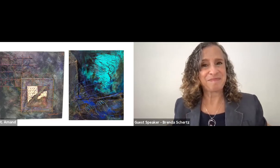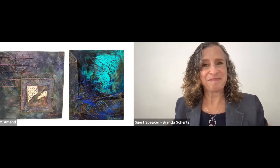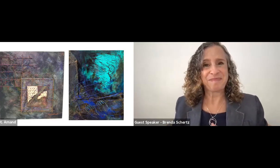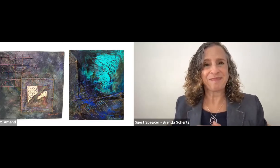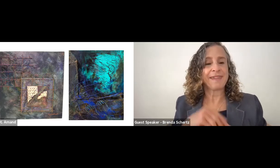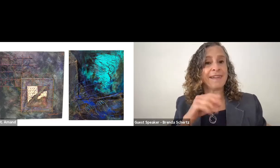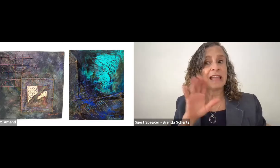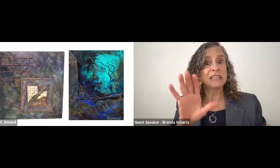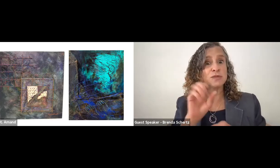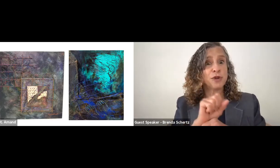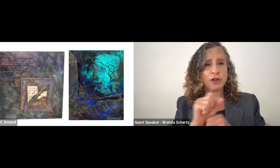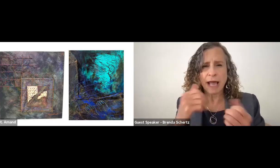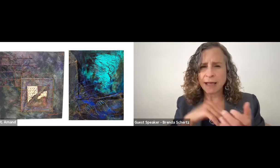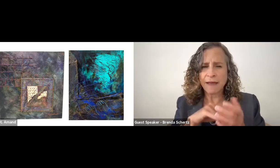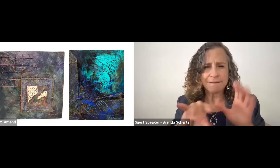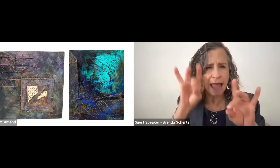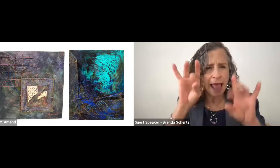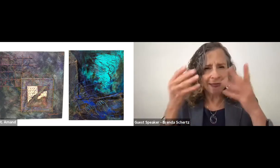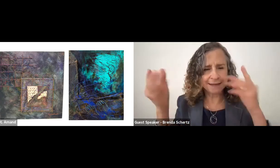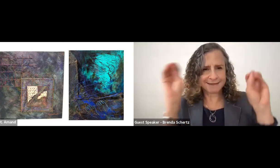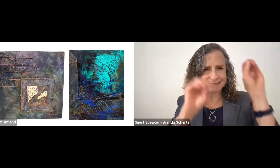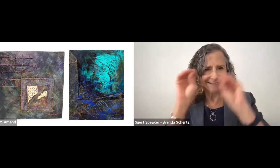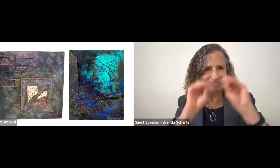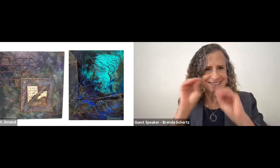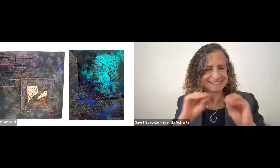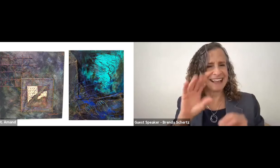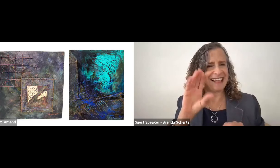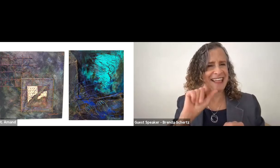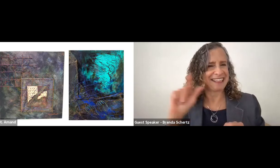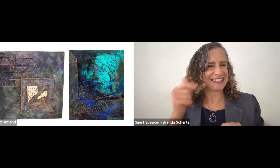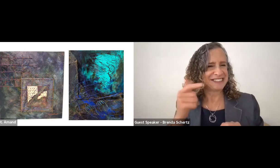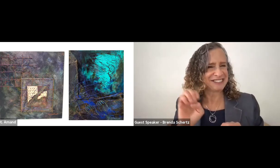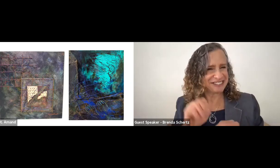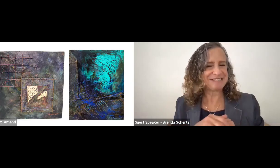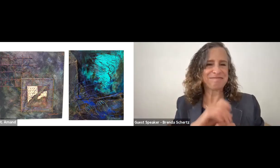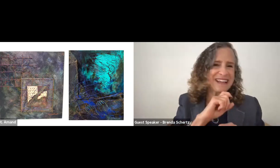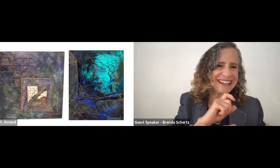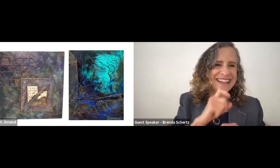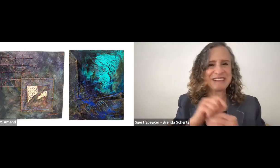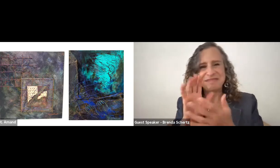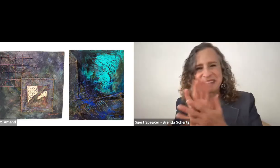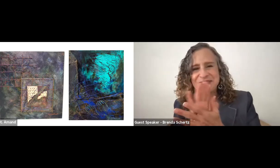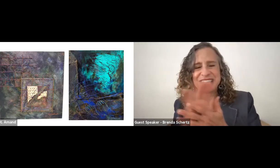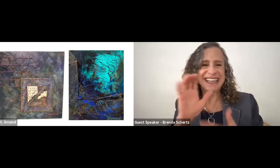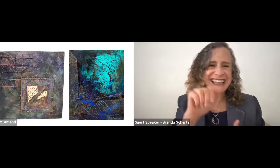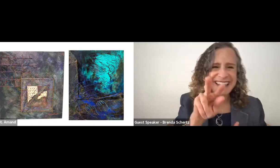and he would put that in his collages, his artwork. His work was many found items,